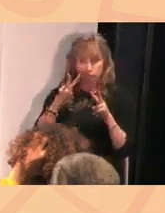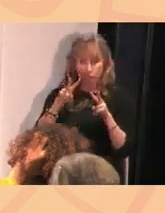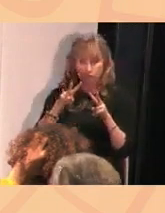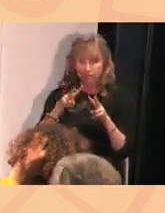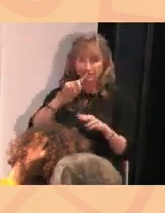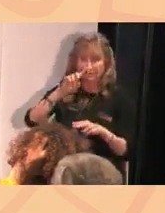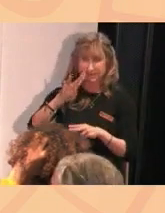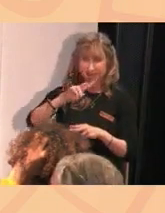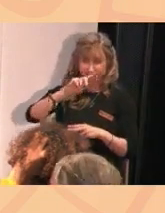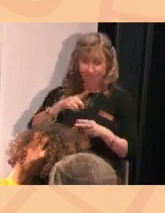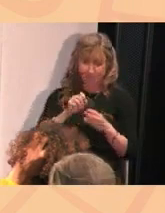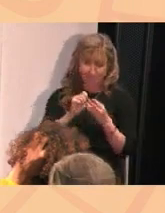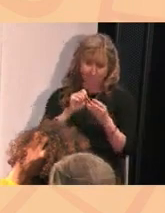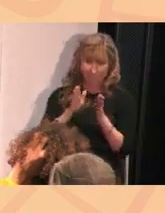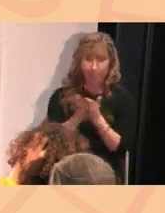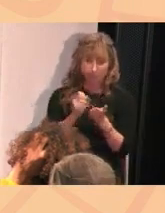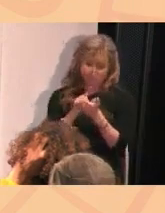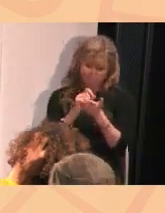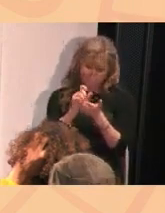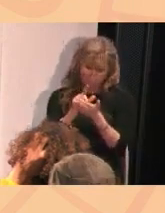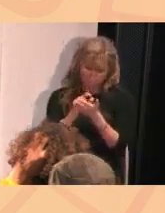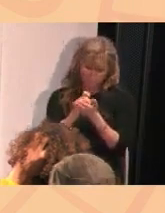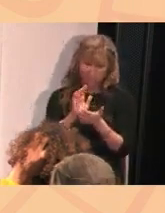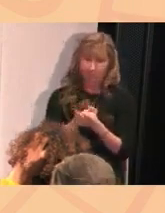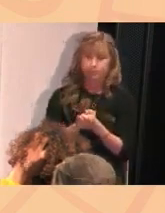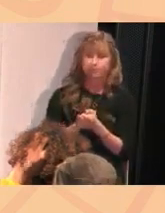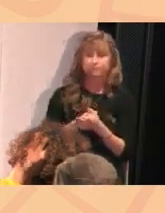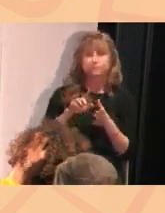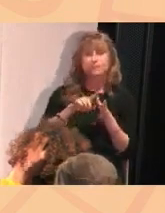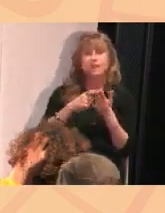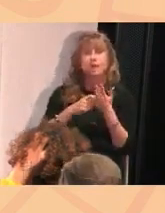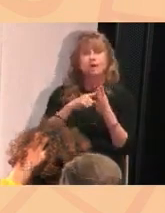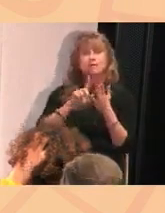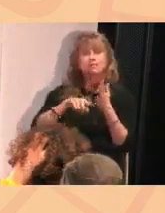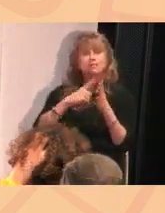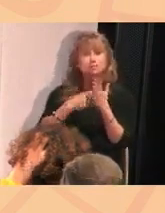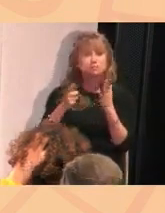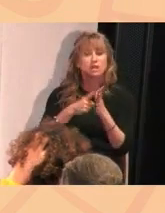witnessed attendance figures of 250,000 and saw 10,000